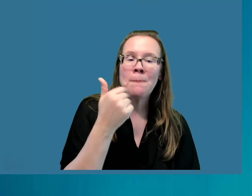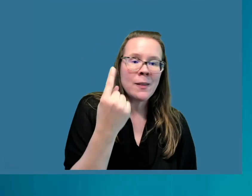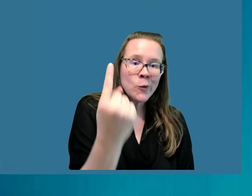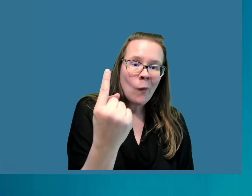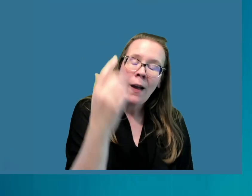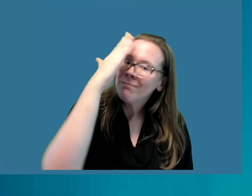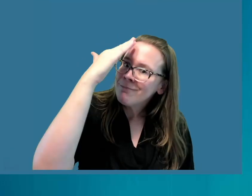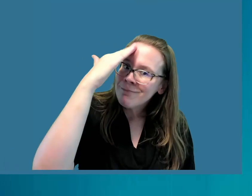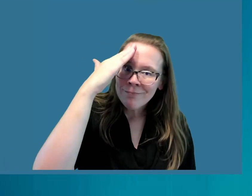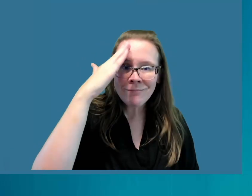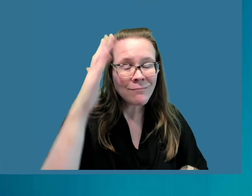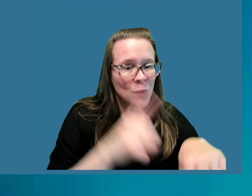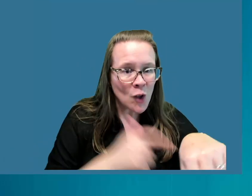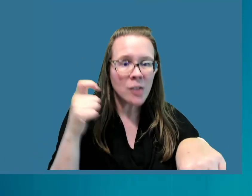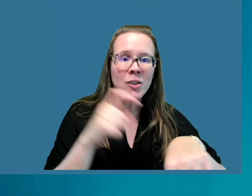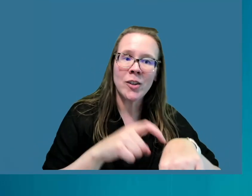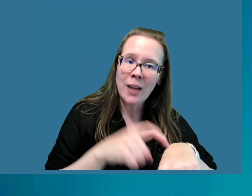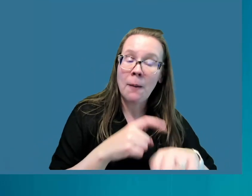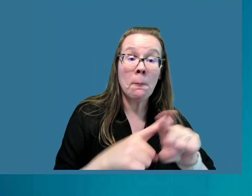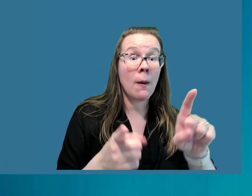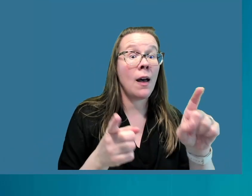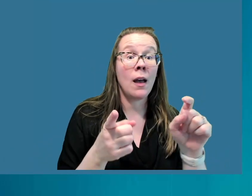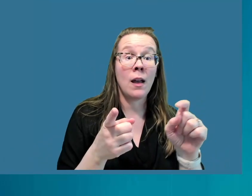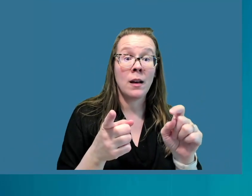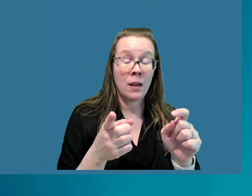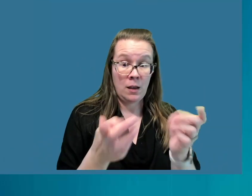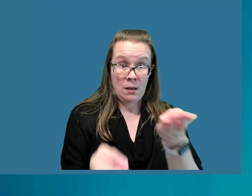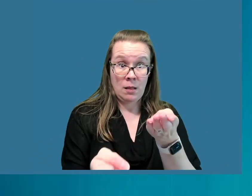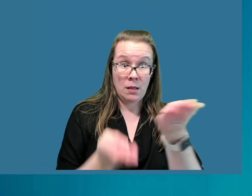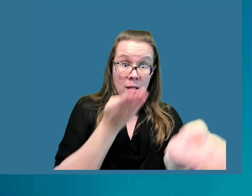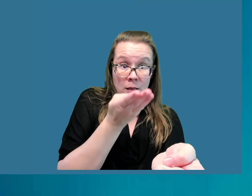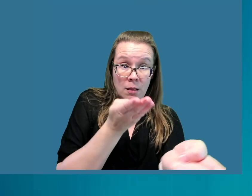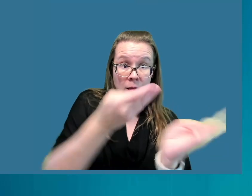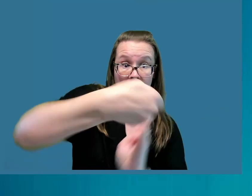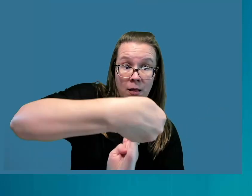I do not recommend baking two trays at once. I know it takes double the time,